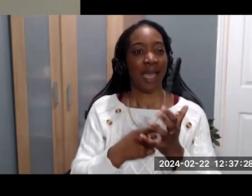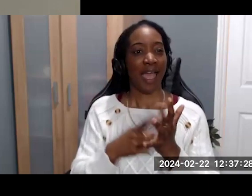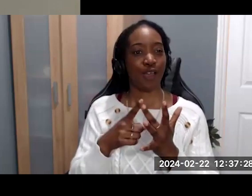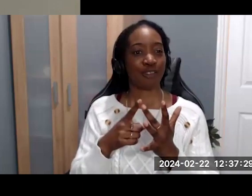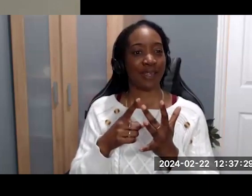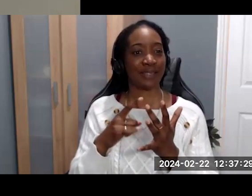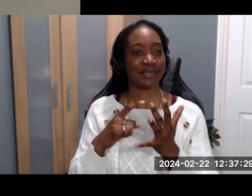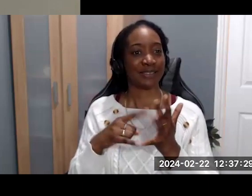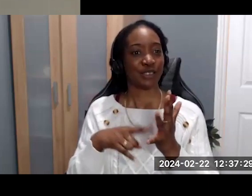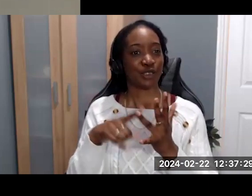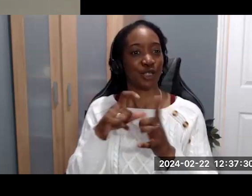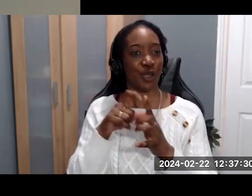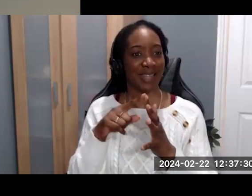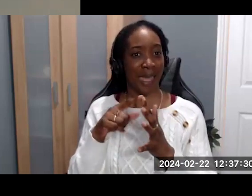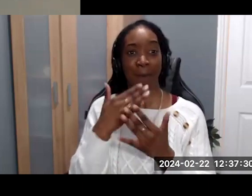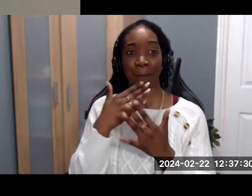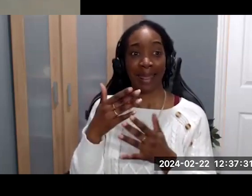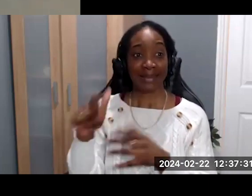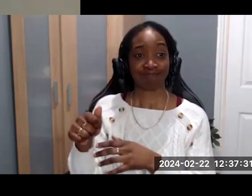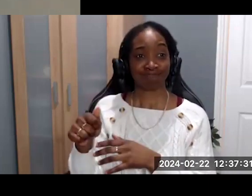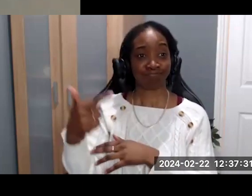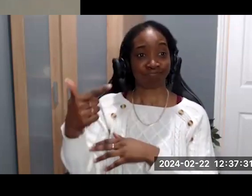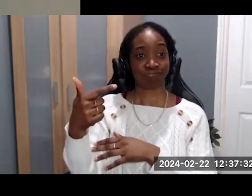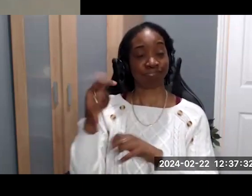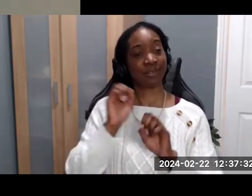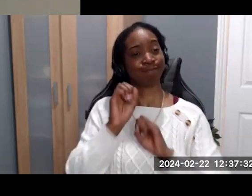turn your camera on and tell us a little bit about your experience last year thank